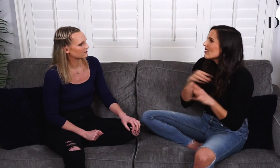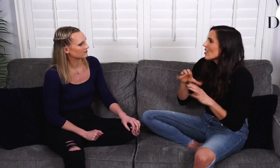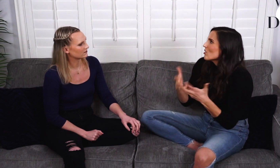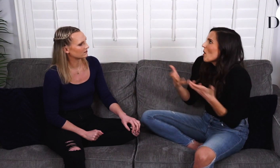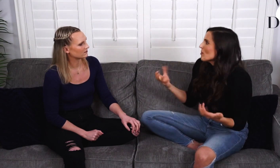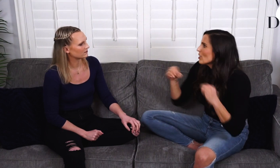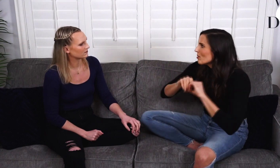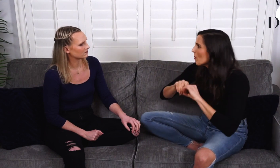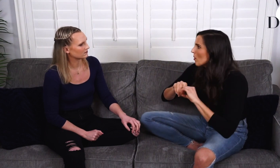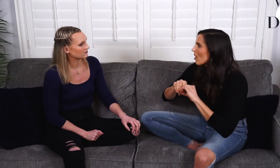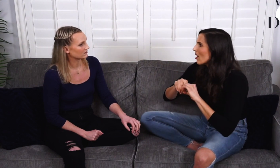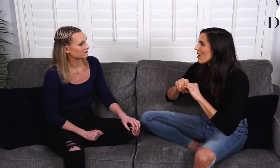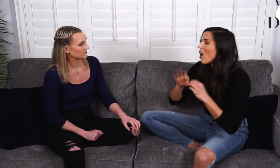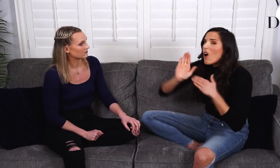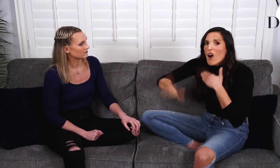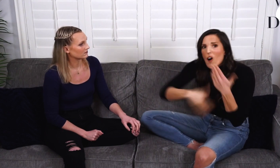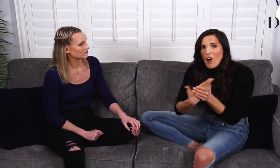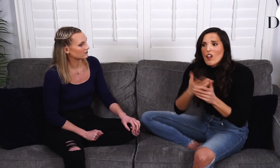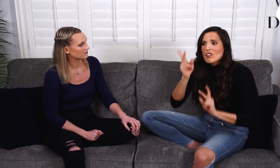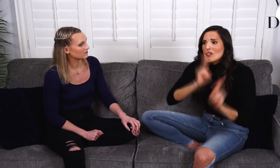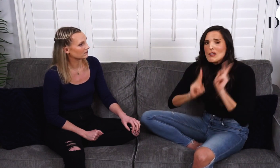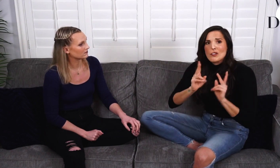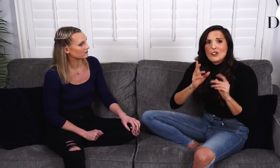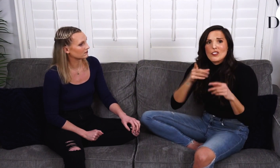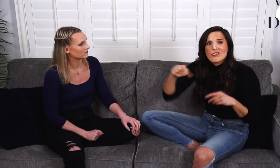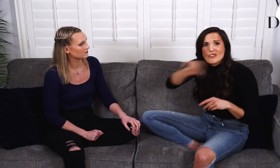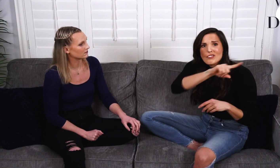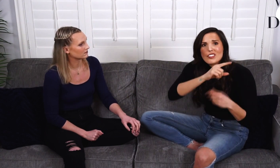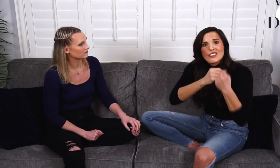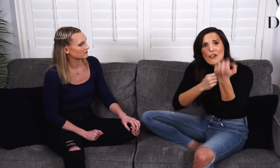we've done so much more. All the listeners who